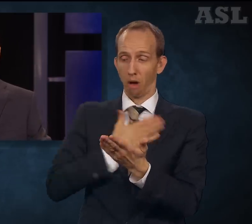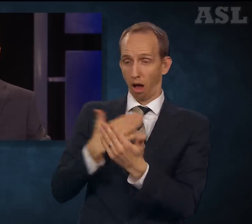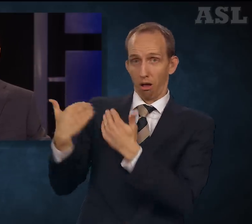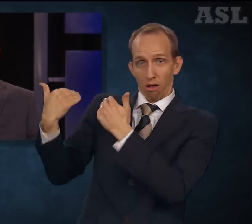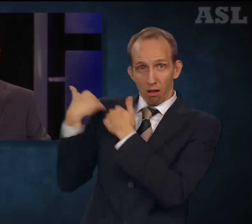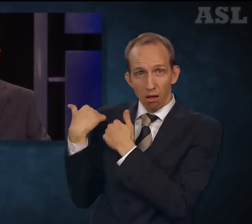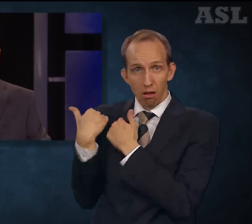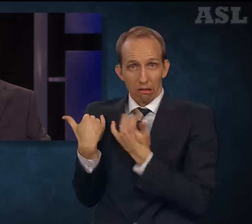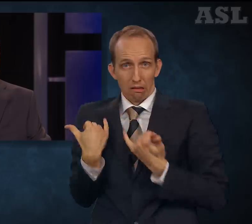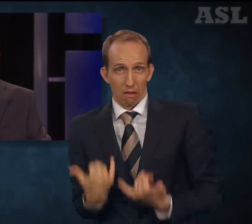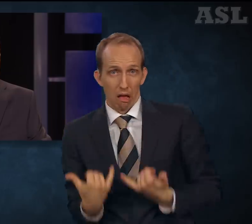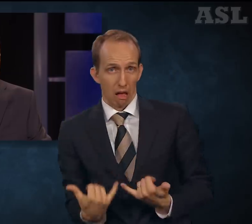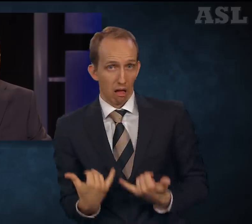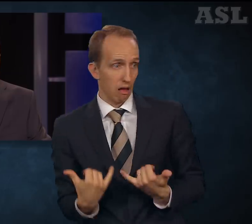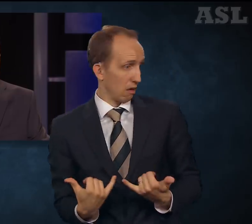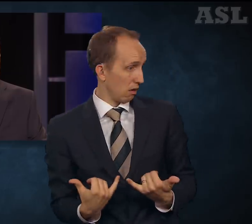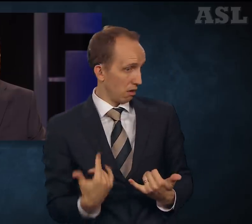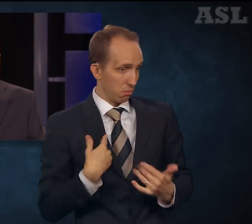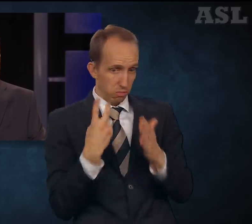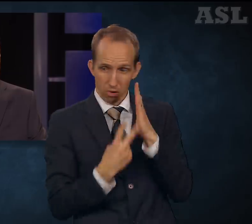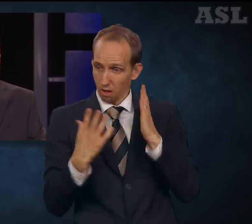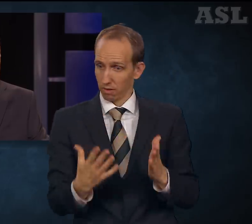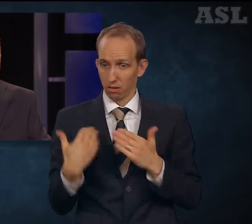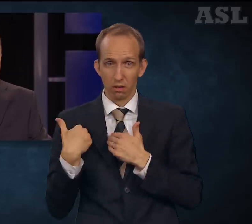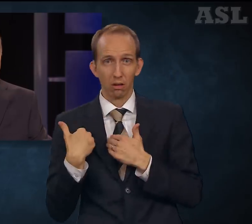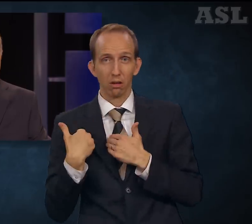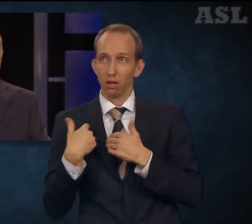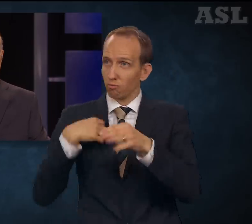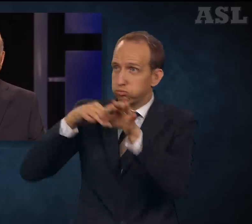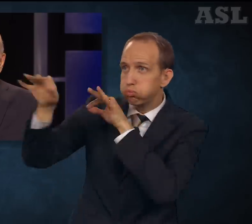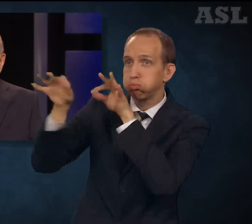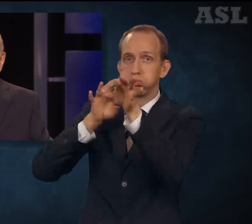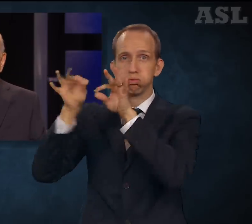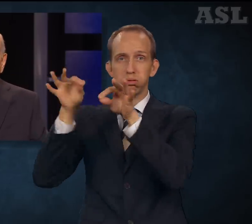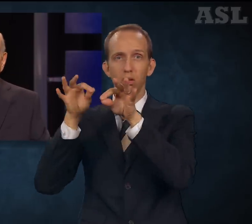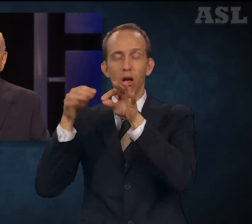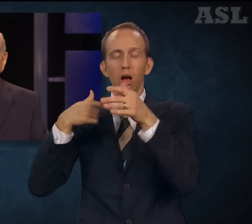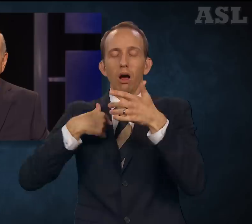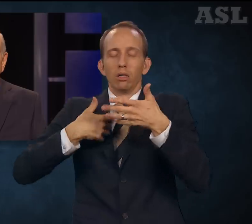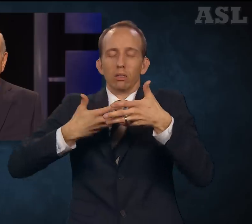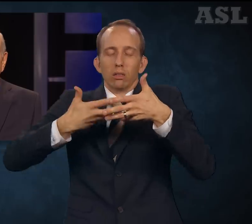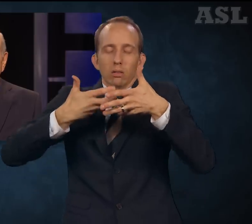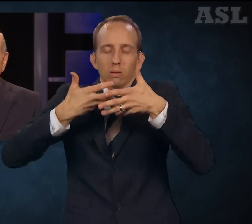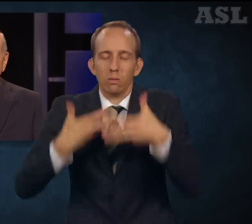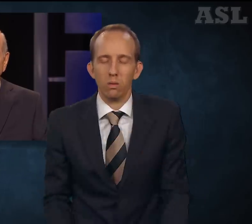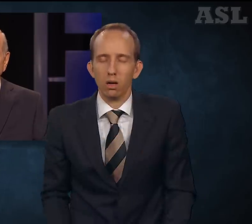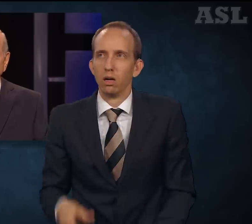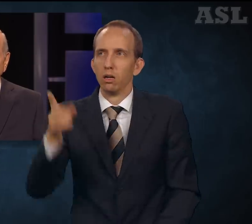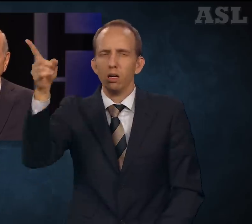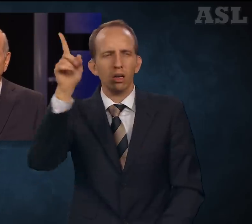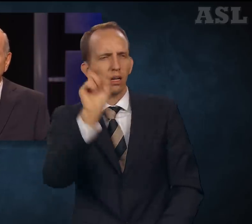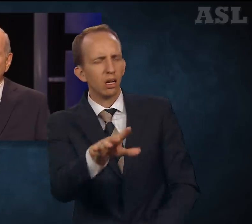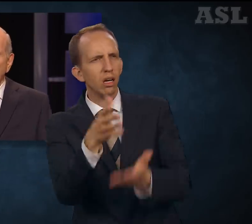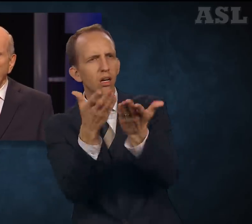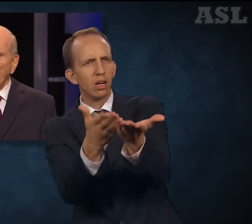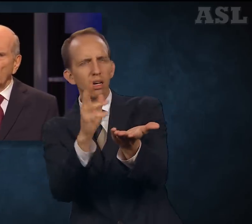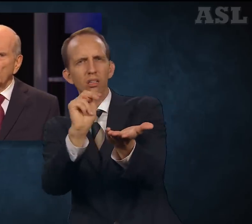LORD--ABOUT MY STEWARDSHIP AS GOD'S PROPHET UPON THE EARTH